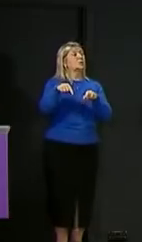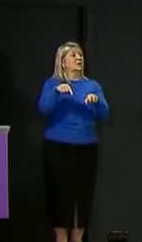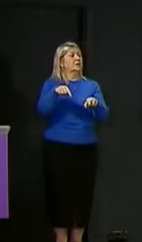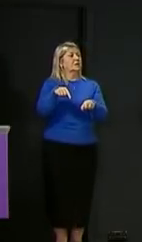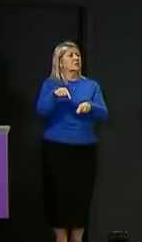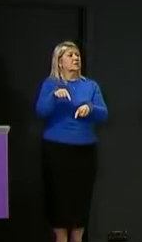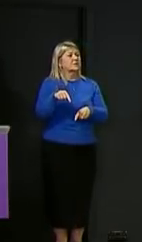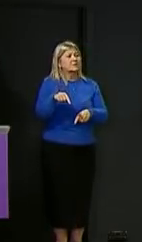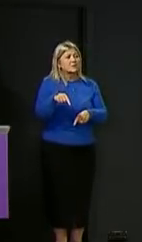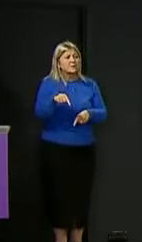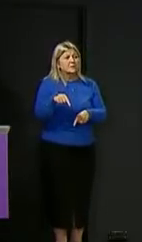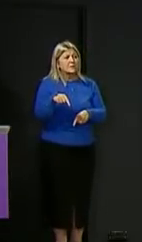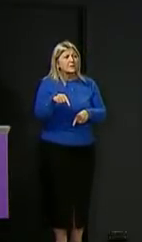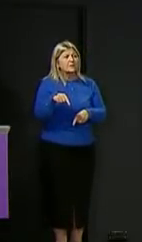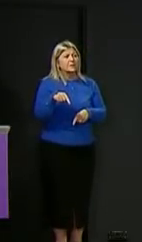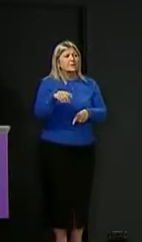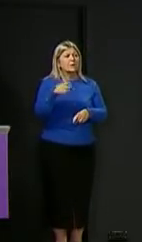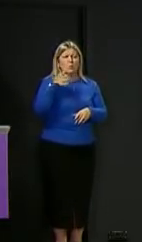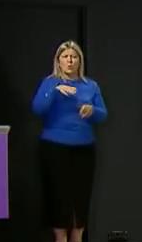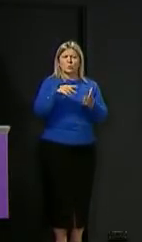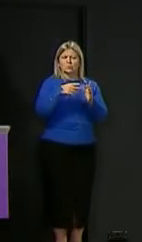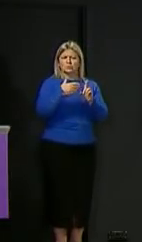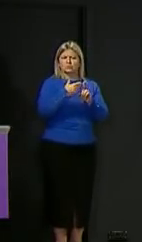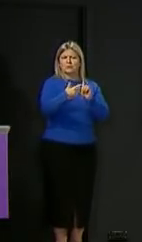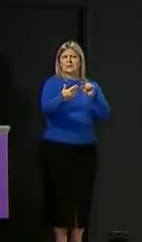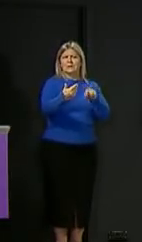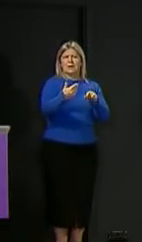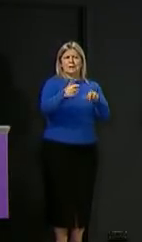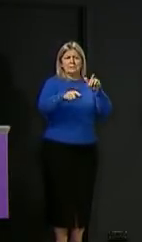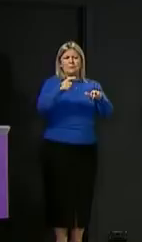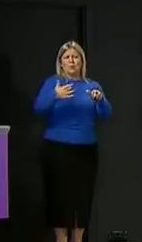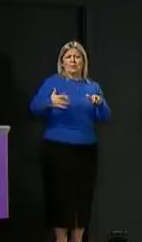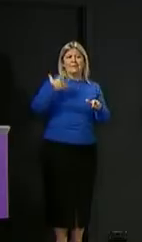lives of people living with dementia. And one way they wanted to do that is by allowing at